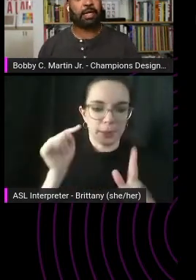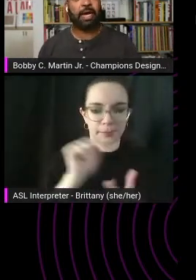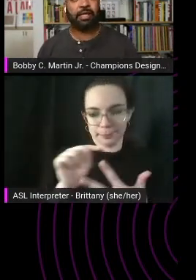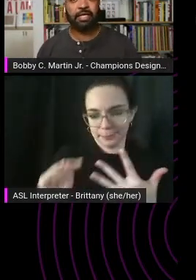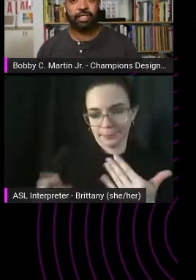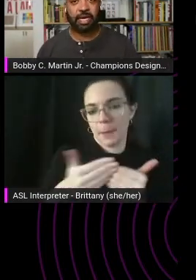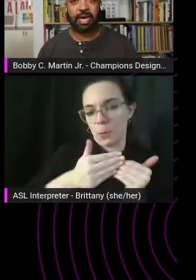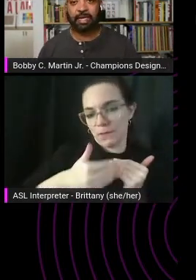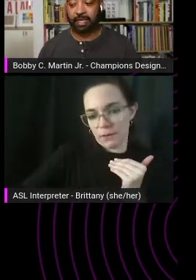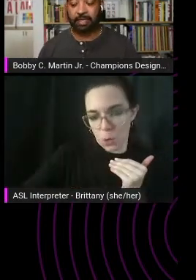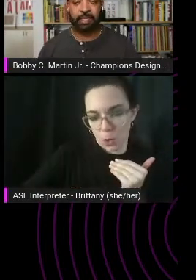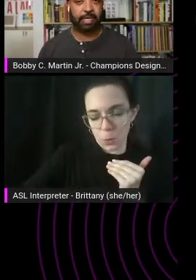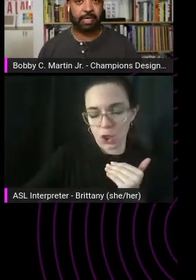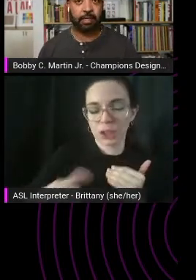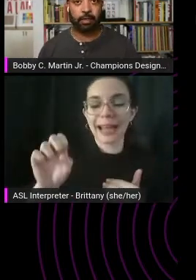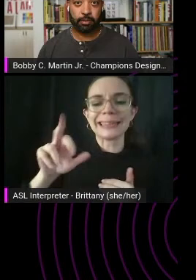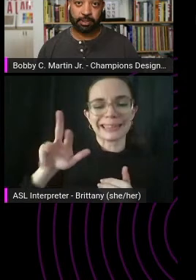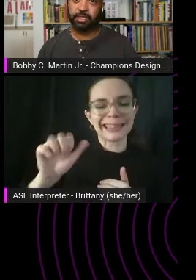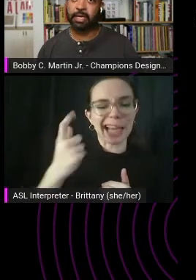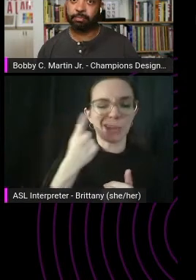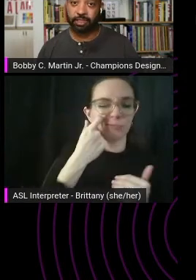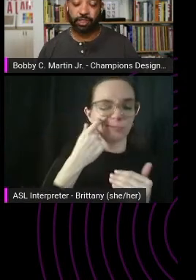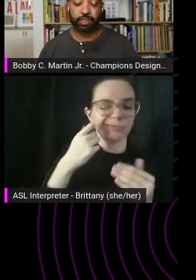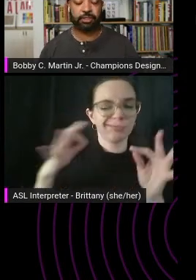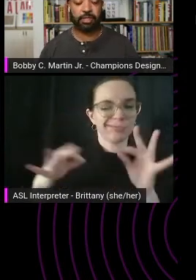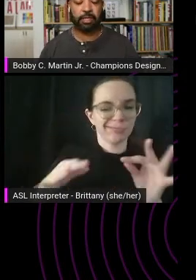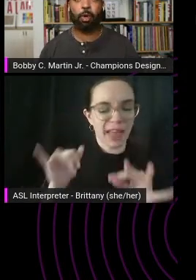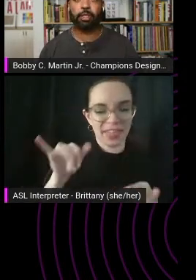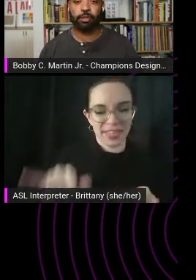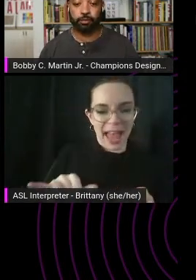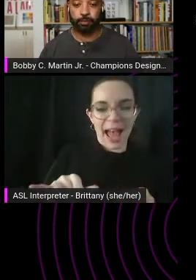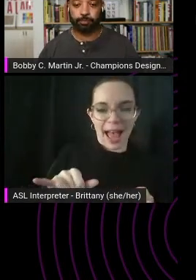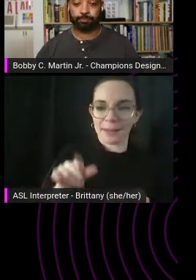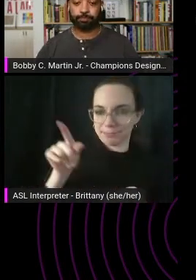And a lot of that she highlighted in the setup that she just walked you through.